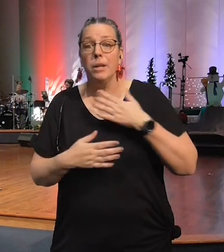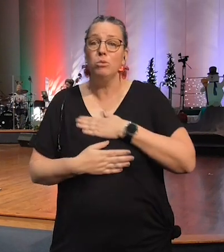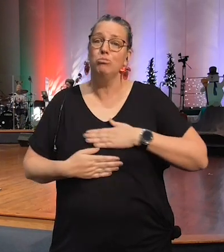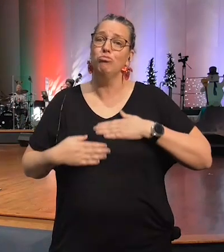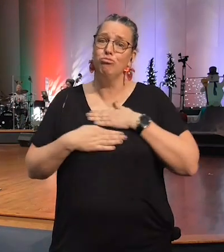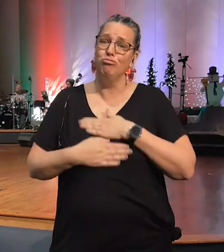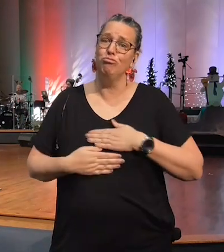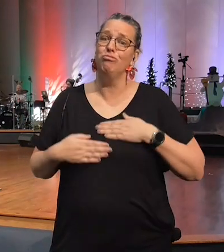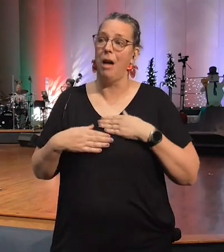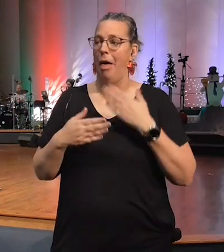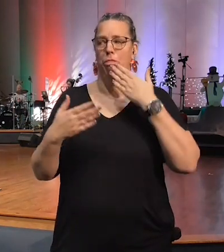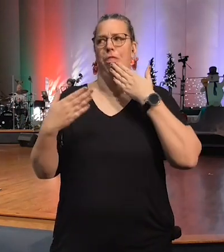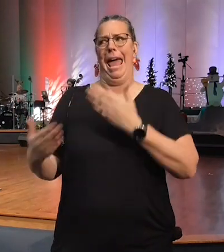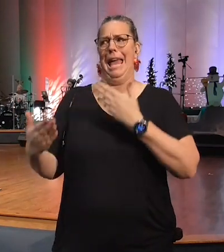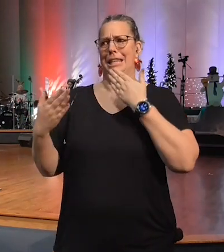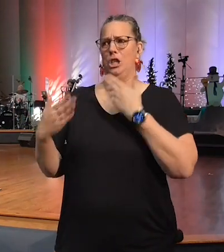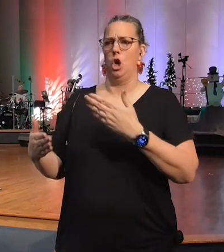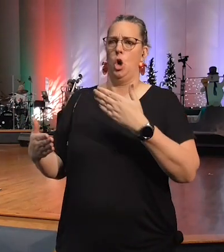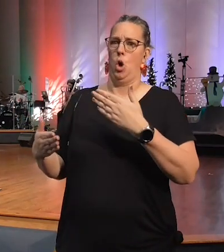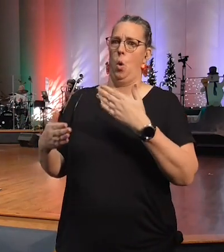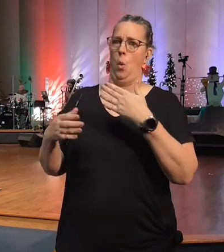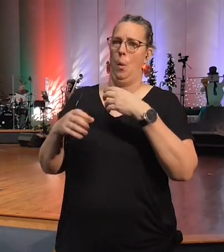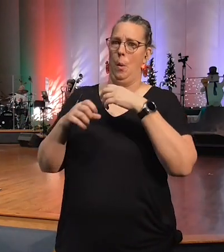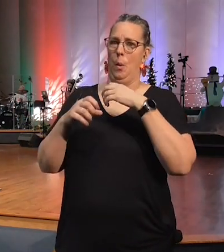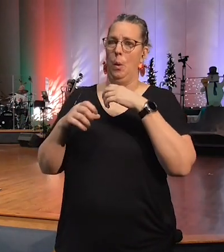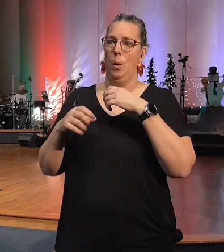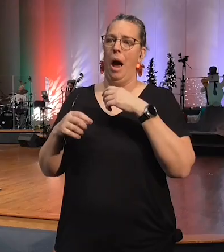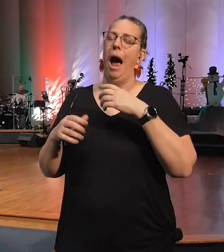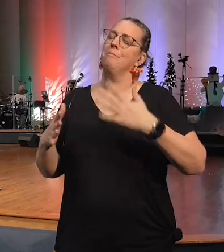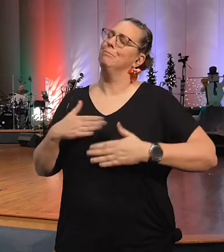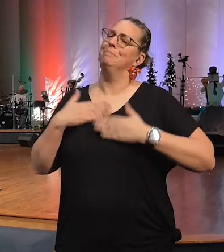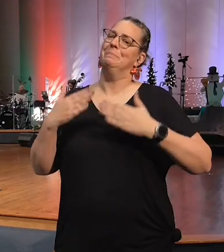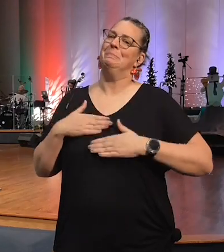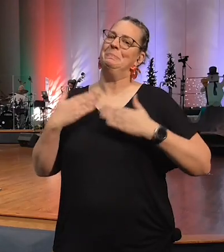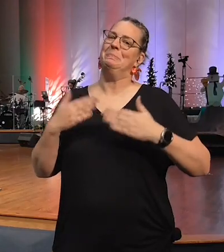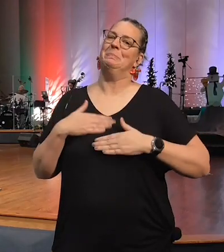okay all right well thank you so much for being here it's always a joy to have you here thank